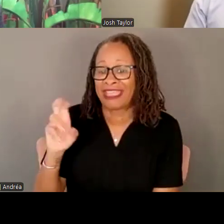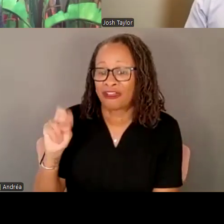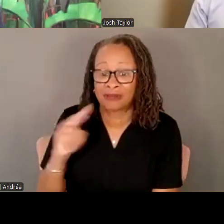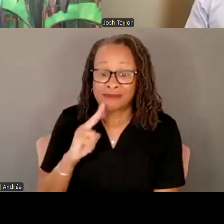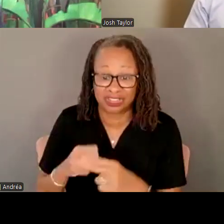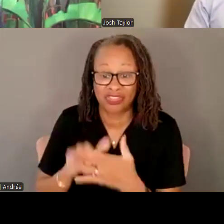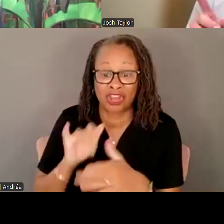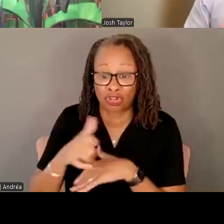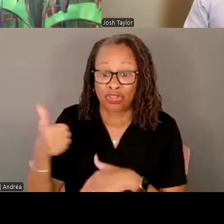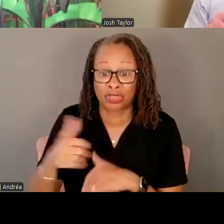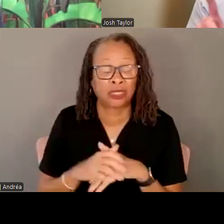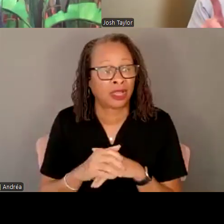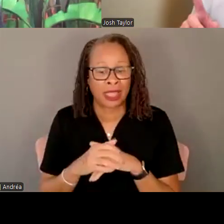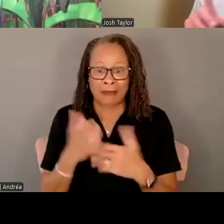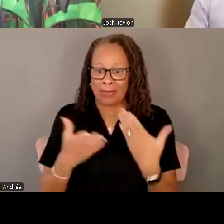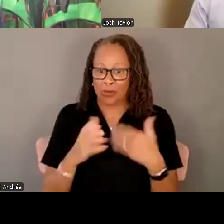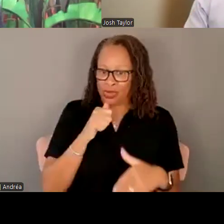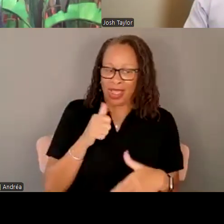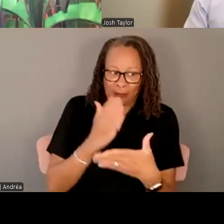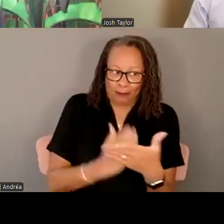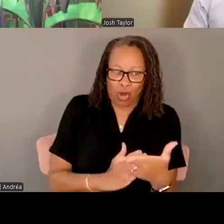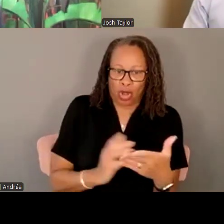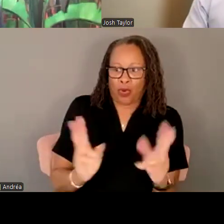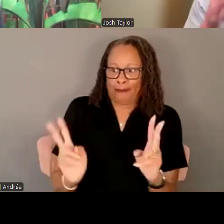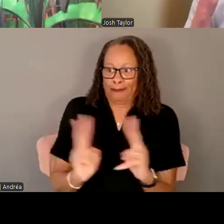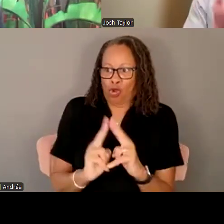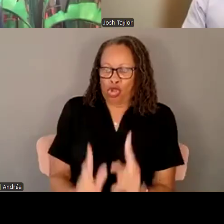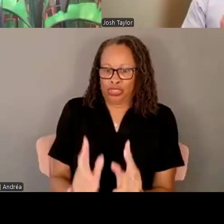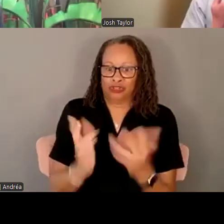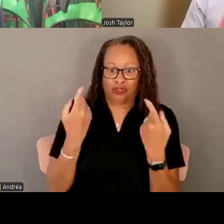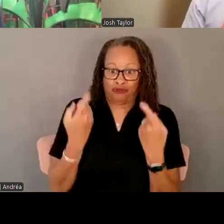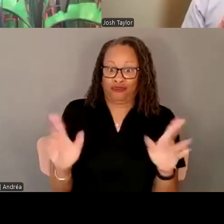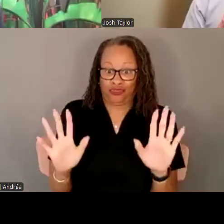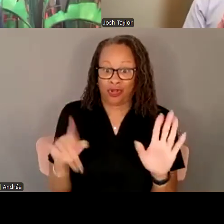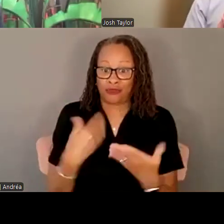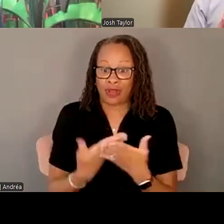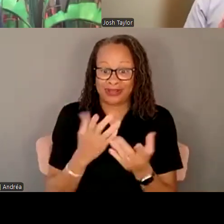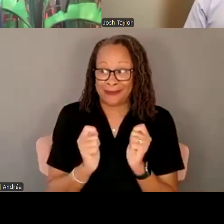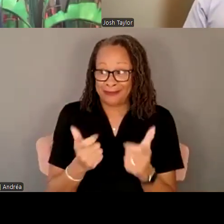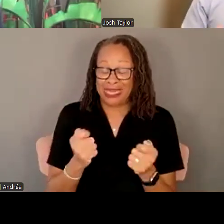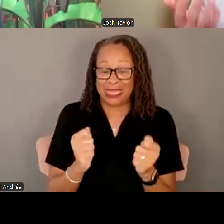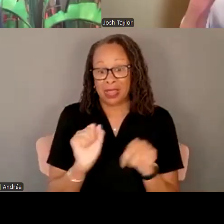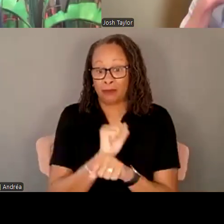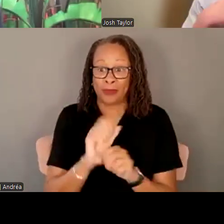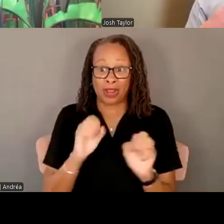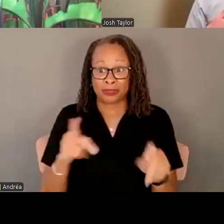hey, we may not be at the part, you know, as partners where there's an immediate sort of employment opportunity, but, "Hey, come in.